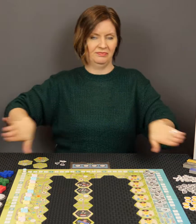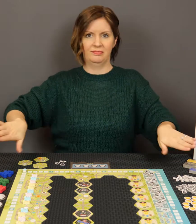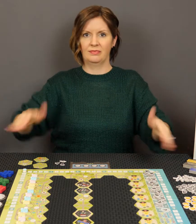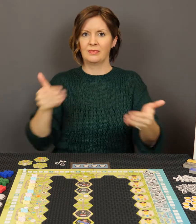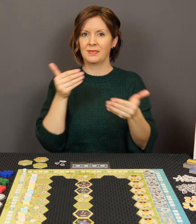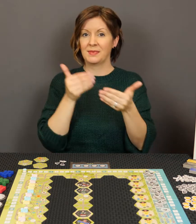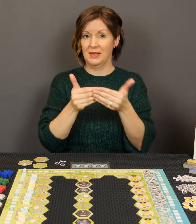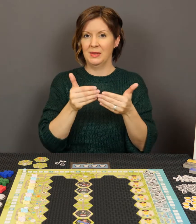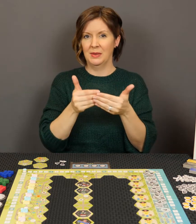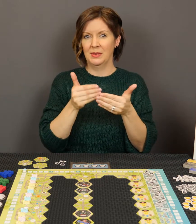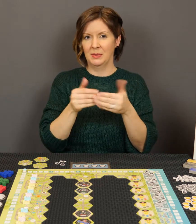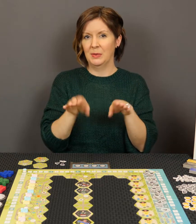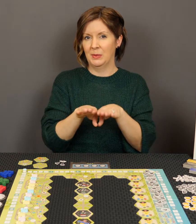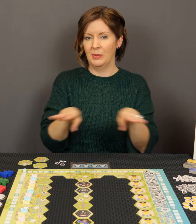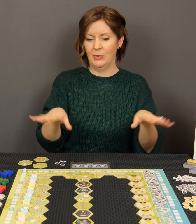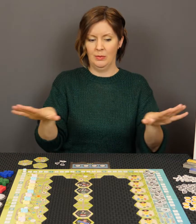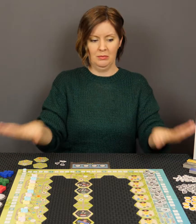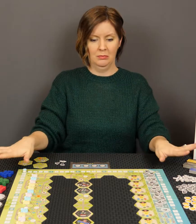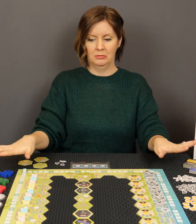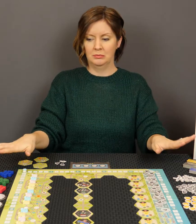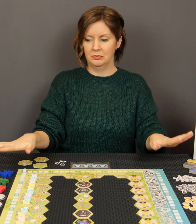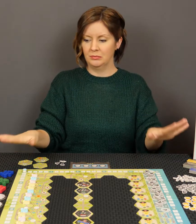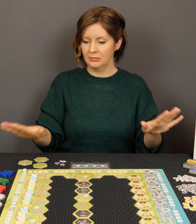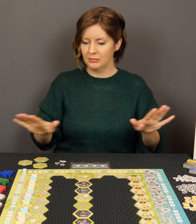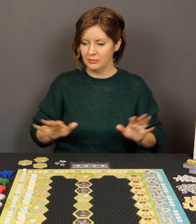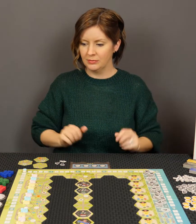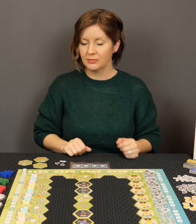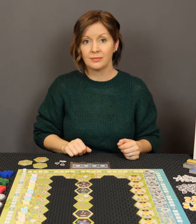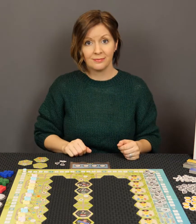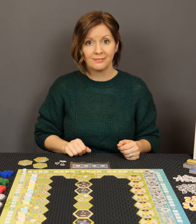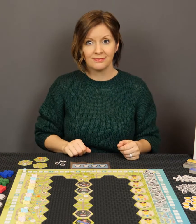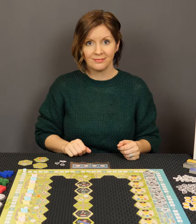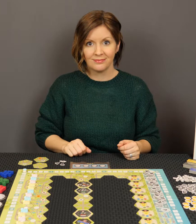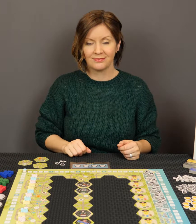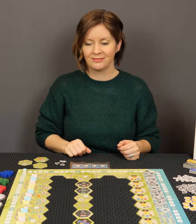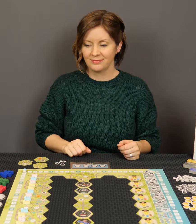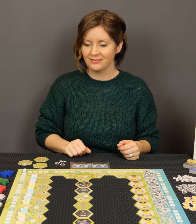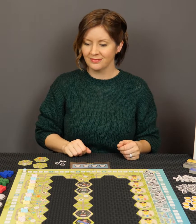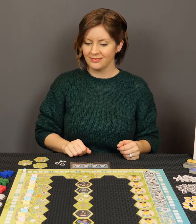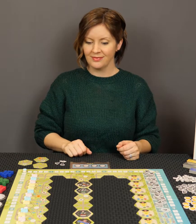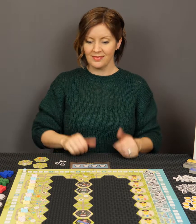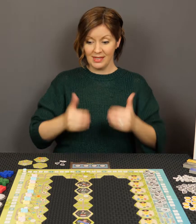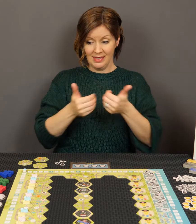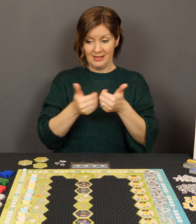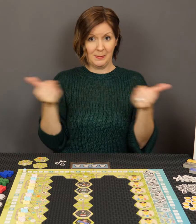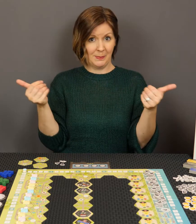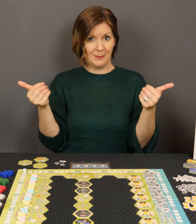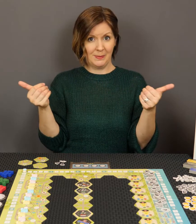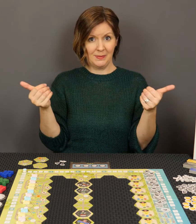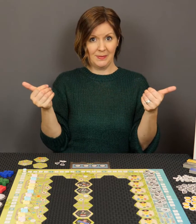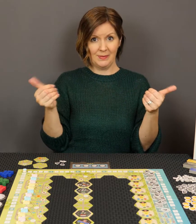near the board somewhere.